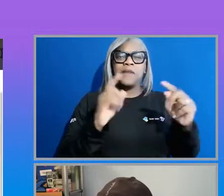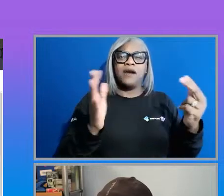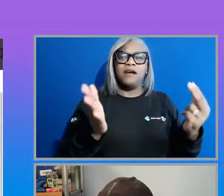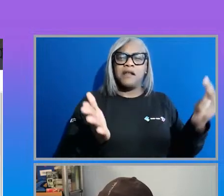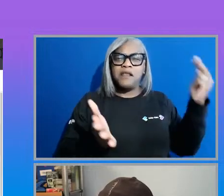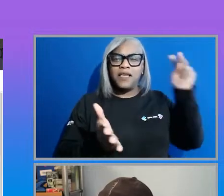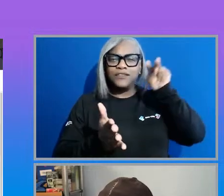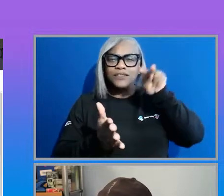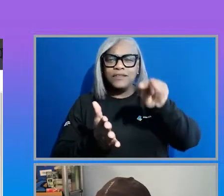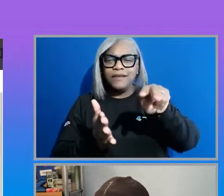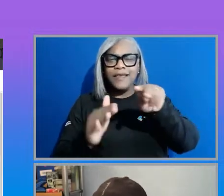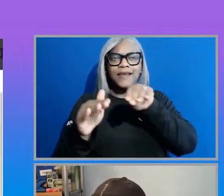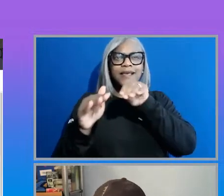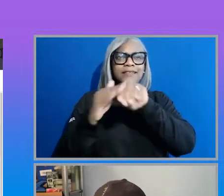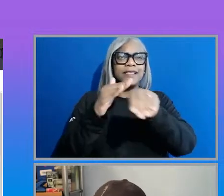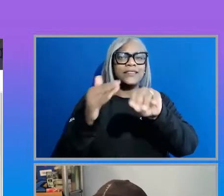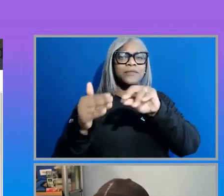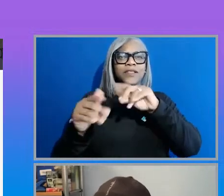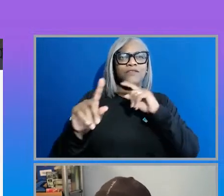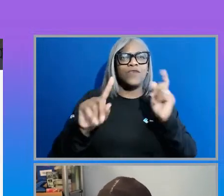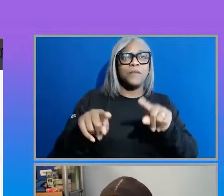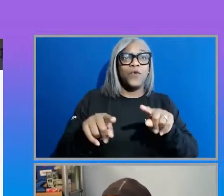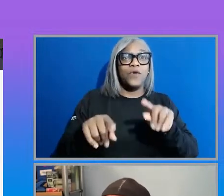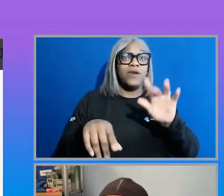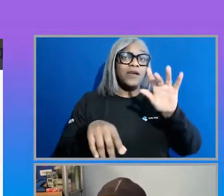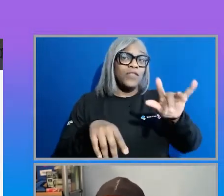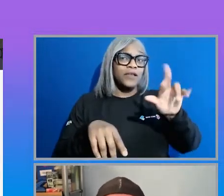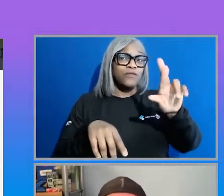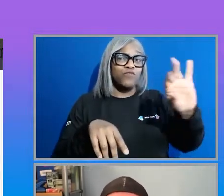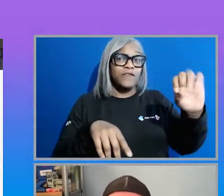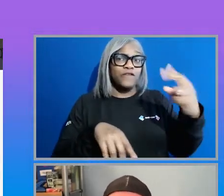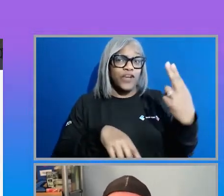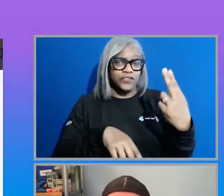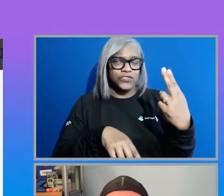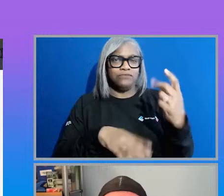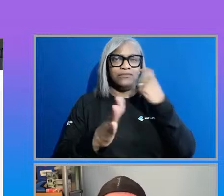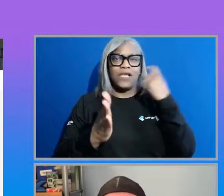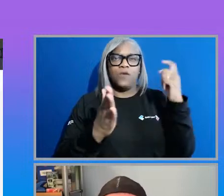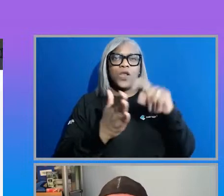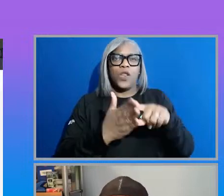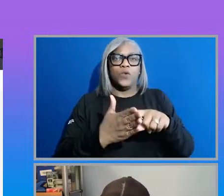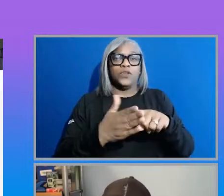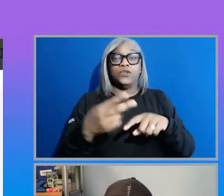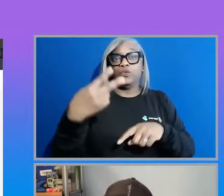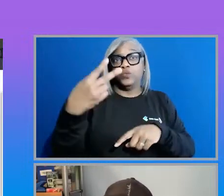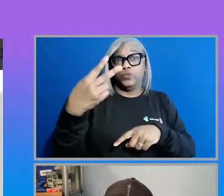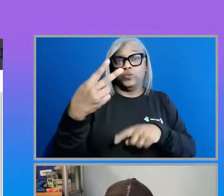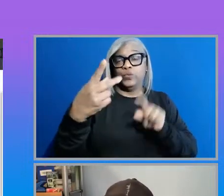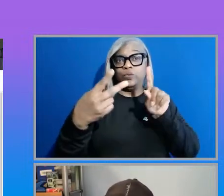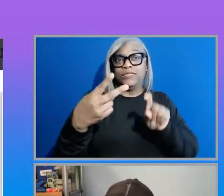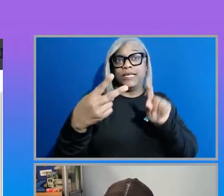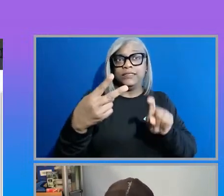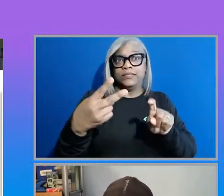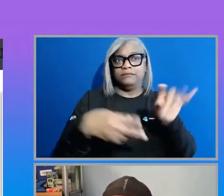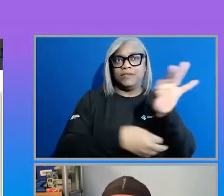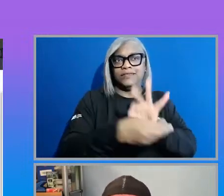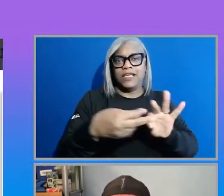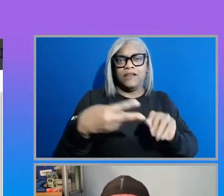happened to my accessibility reports. Now if I refresh this page I'm going to see two test